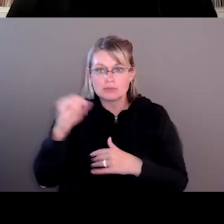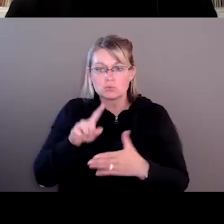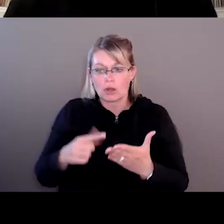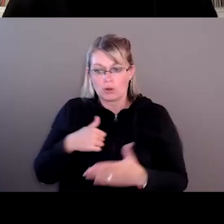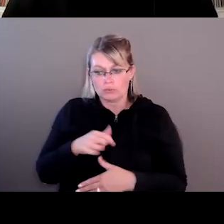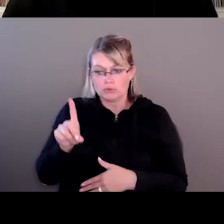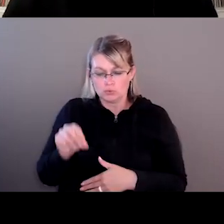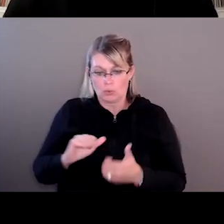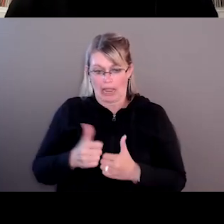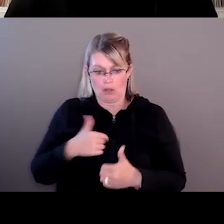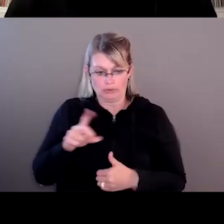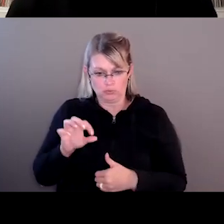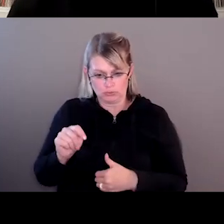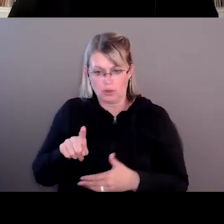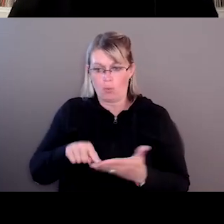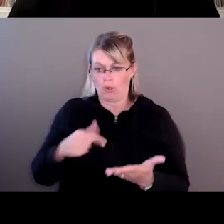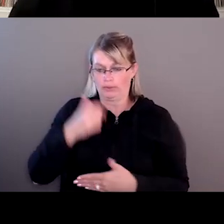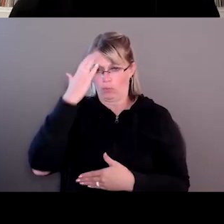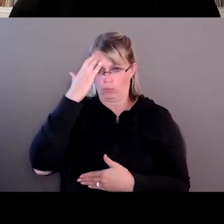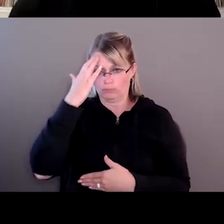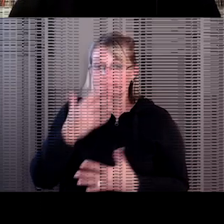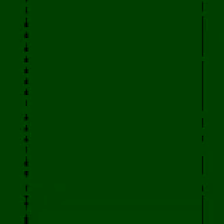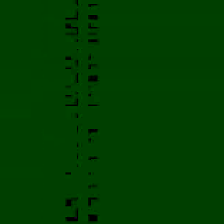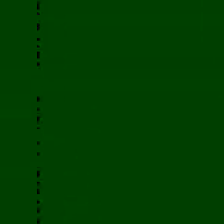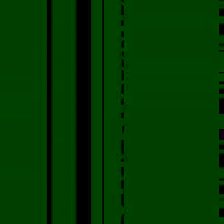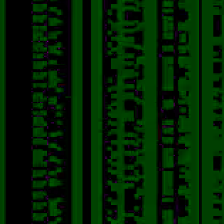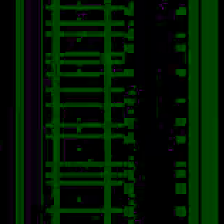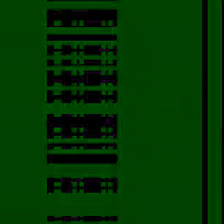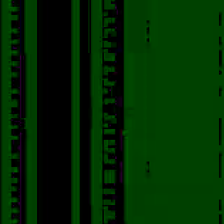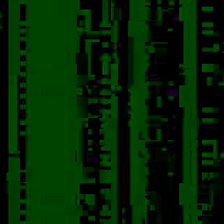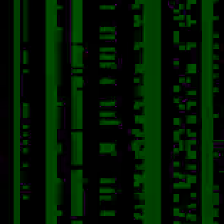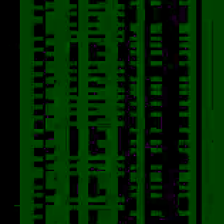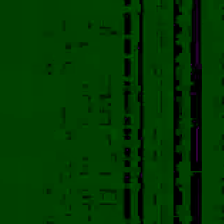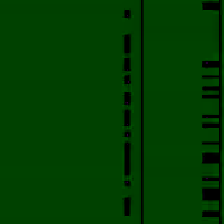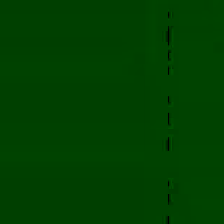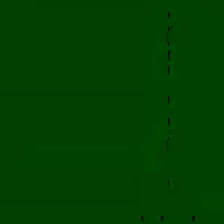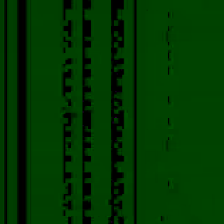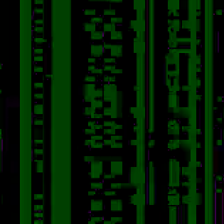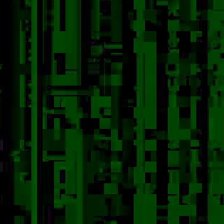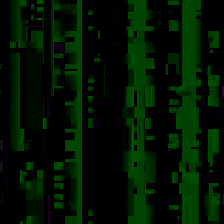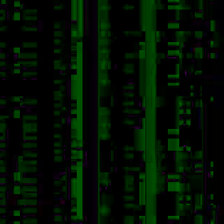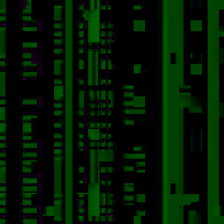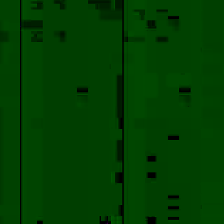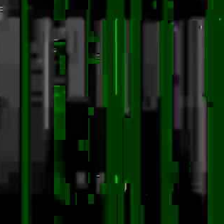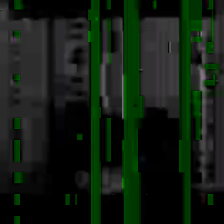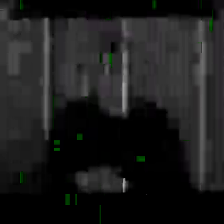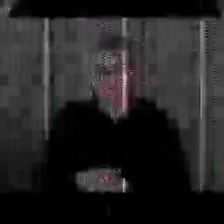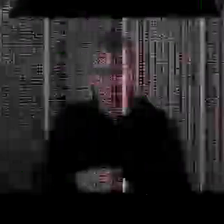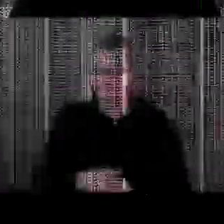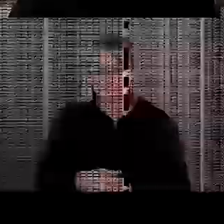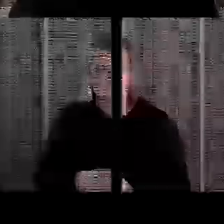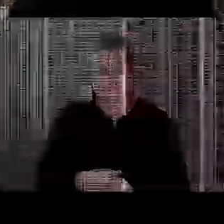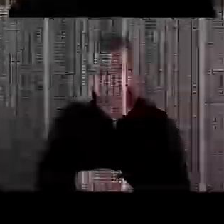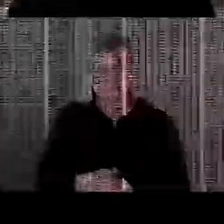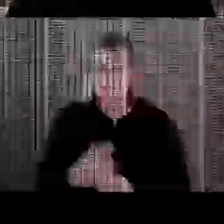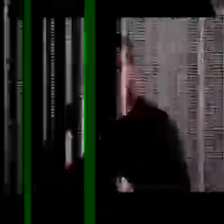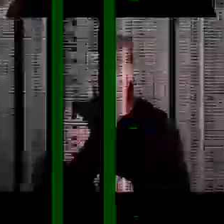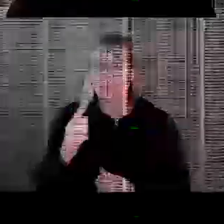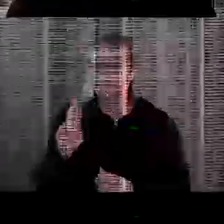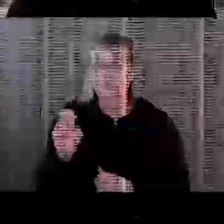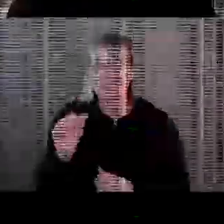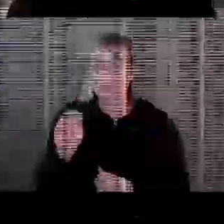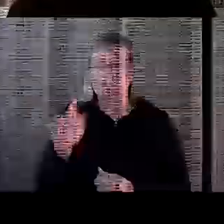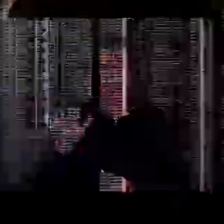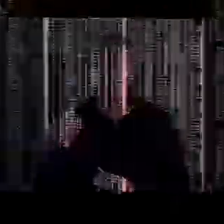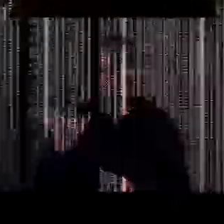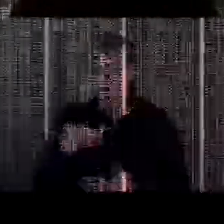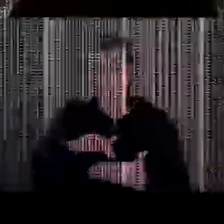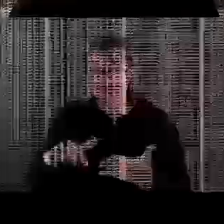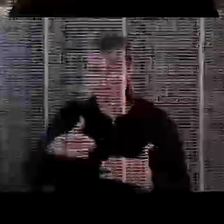how we do it and what we know. One of the usability studies that I ran told me,